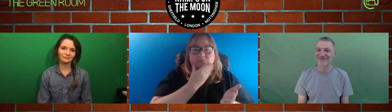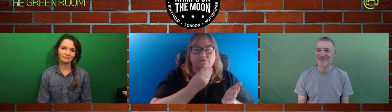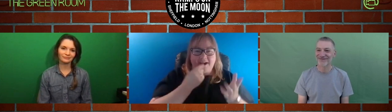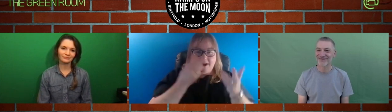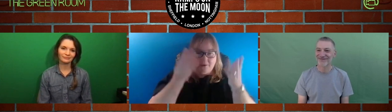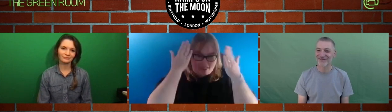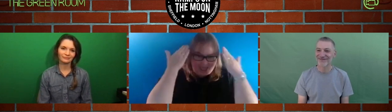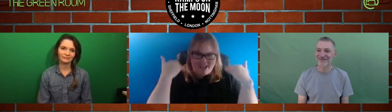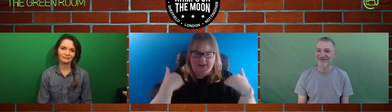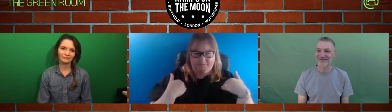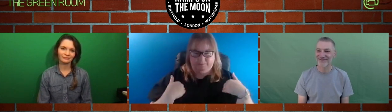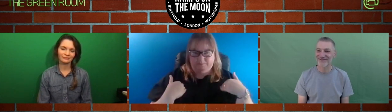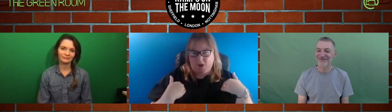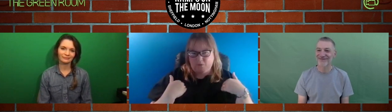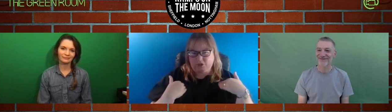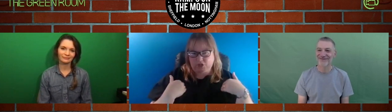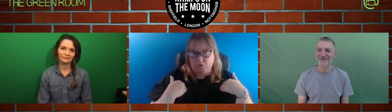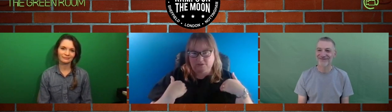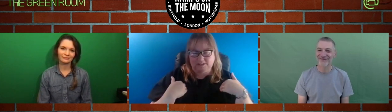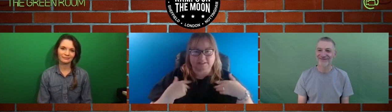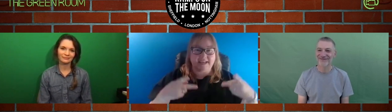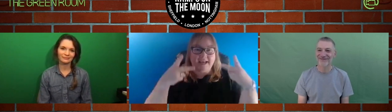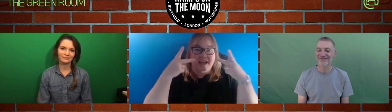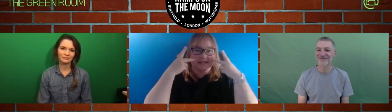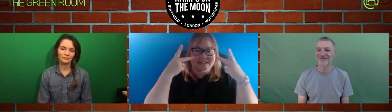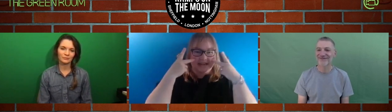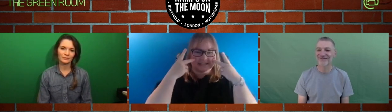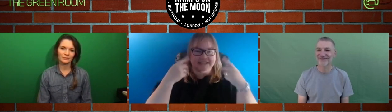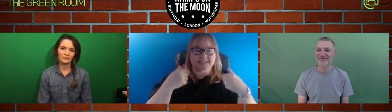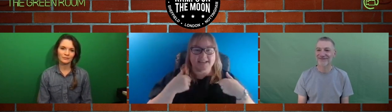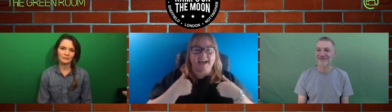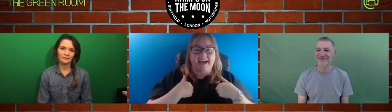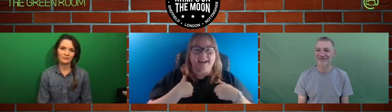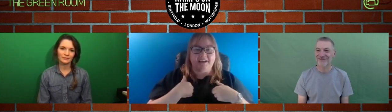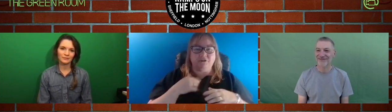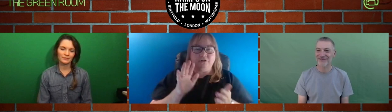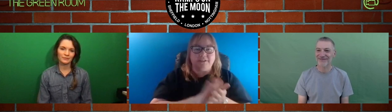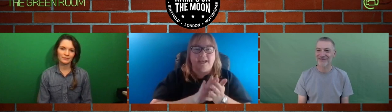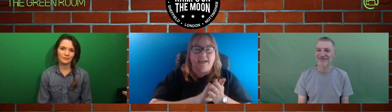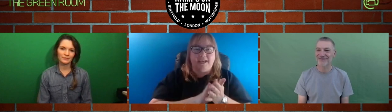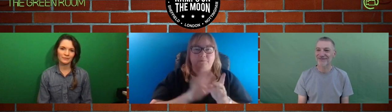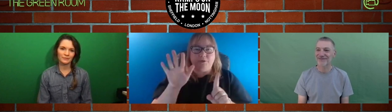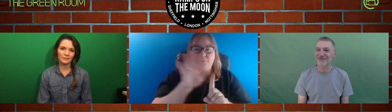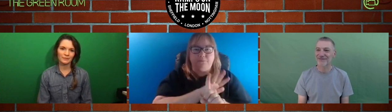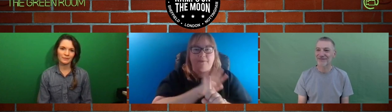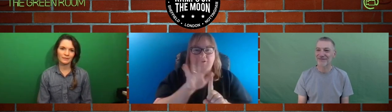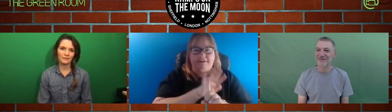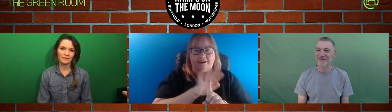brown hair below the shoulders and glasses and I've got a blue background